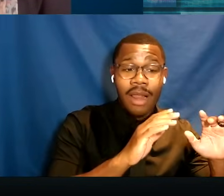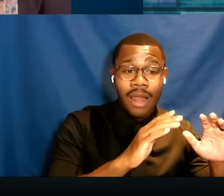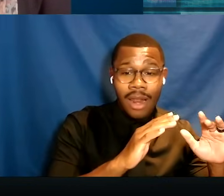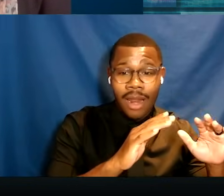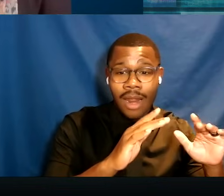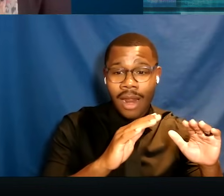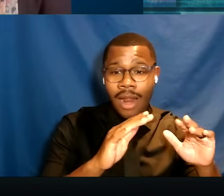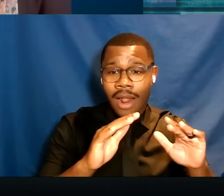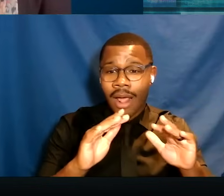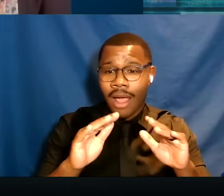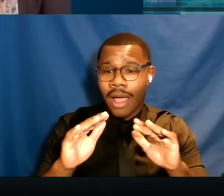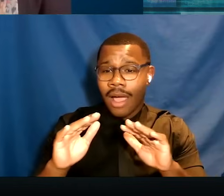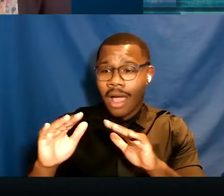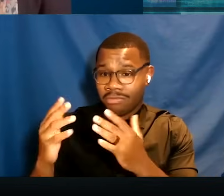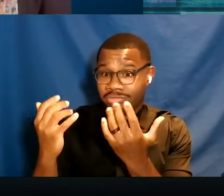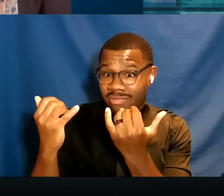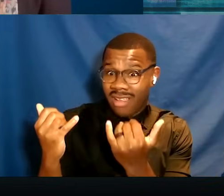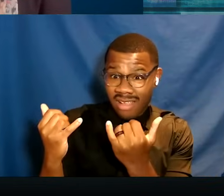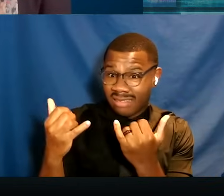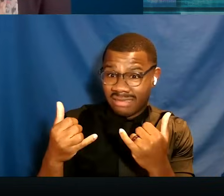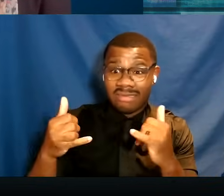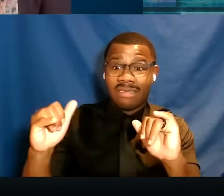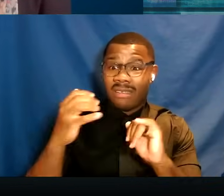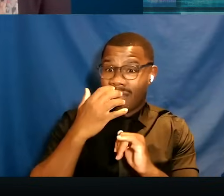and it's a hot topic now during the ratification phase.